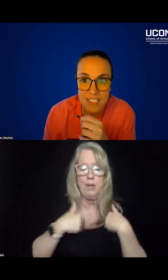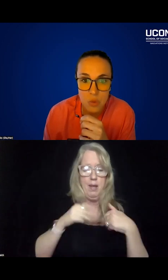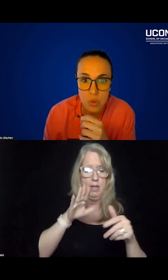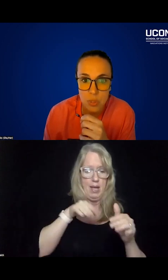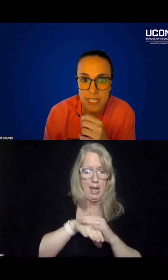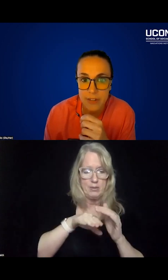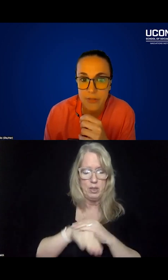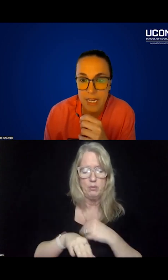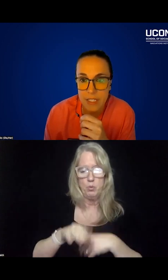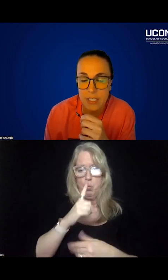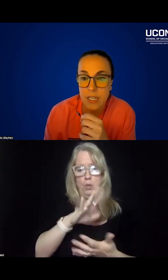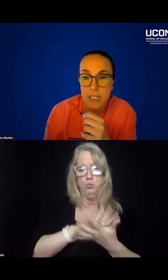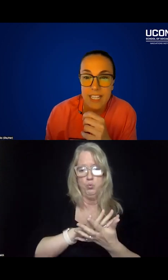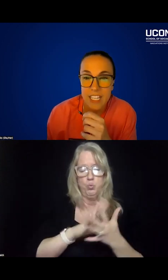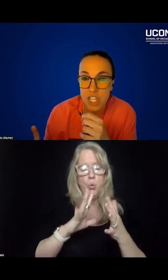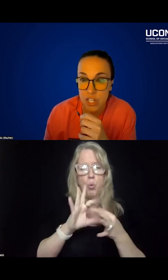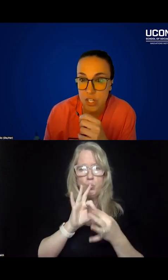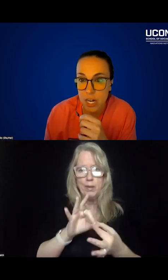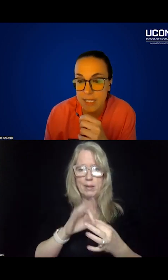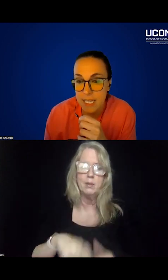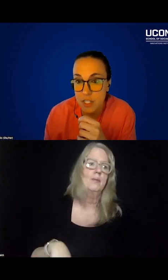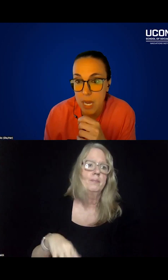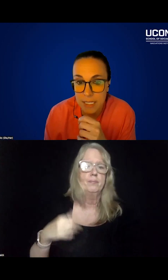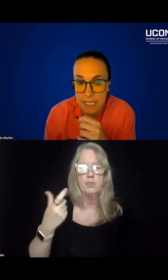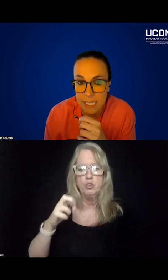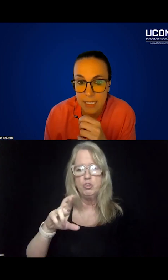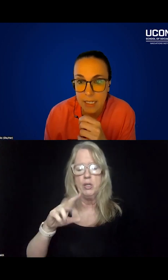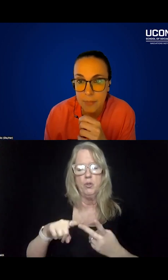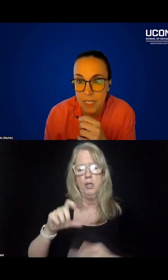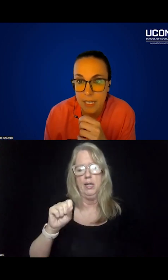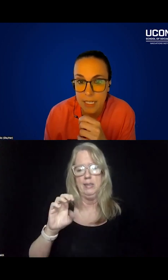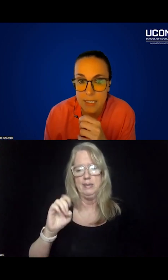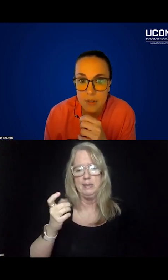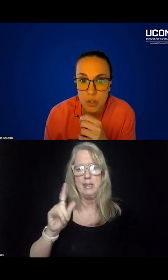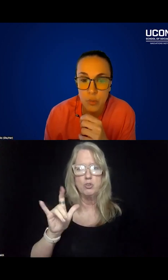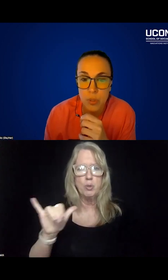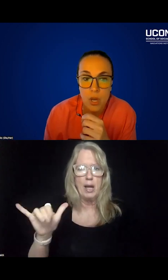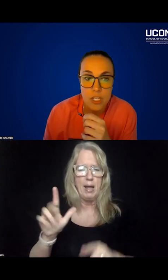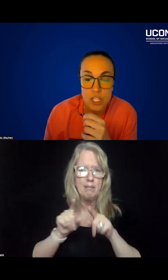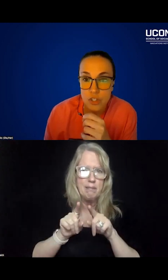SCHOOL RELATED FACTOR, LIKE A GENDER AND SEXUALITY GROUP, GENDER